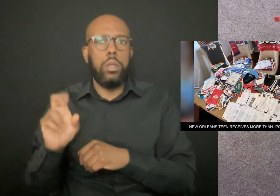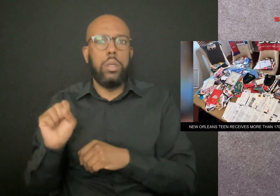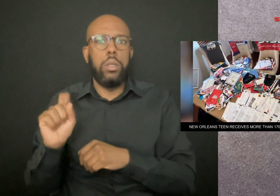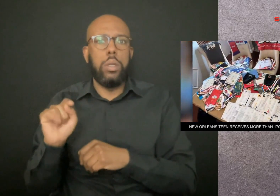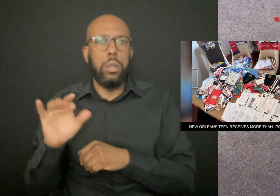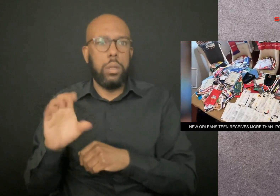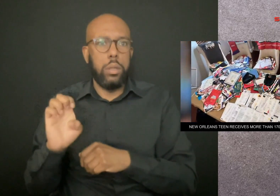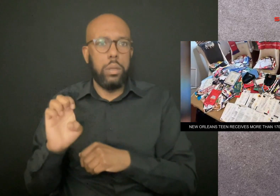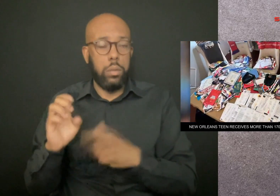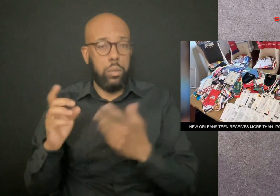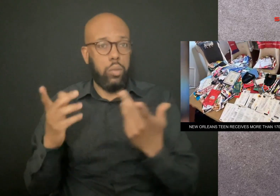Wow.